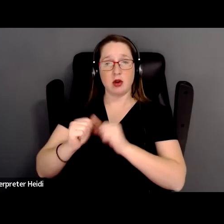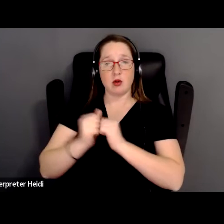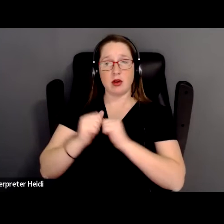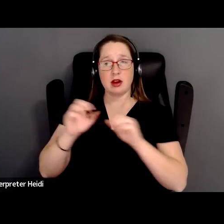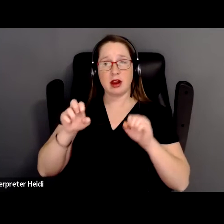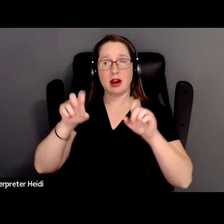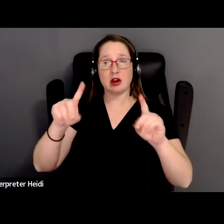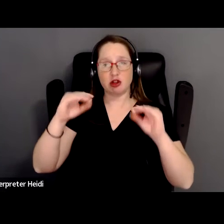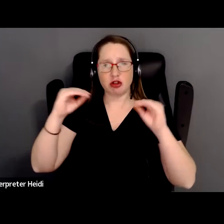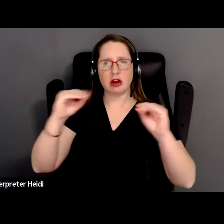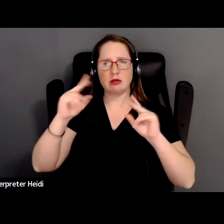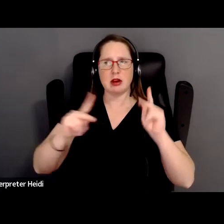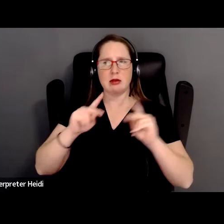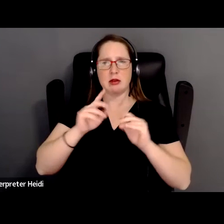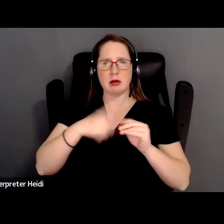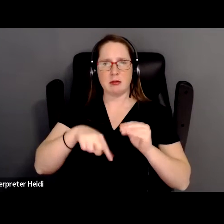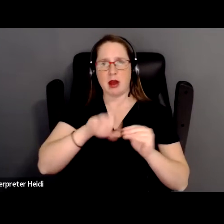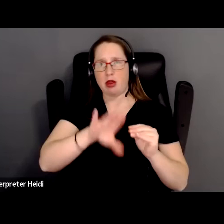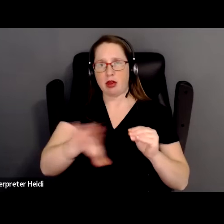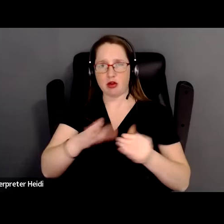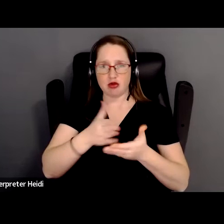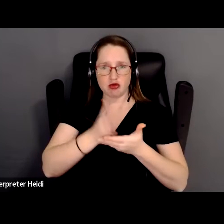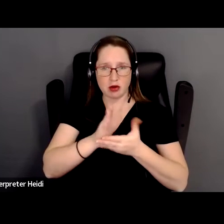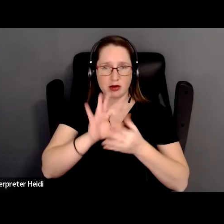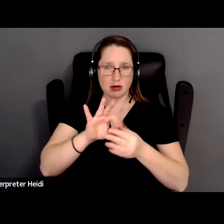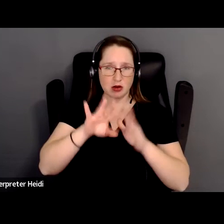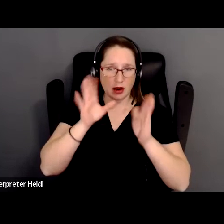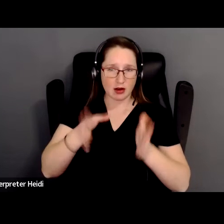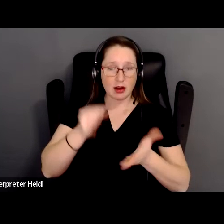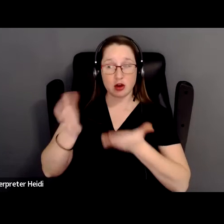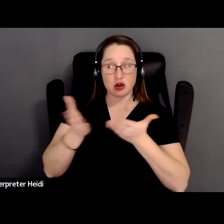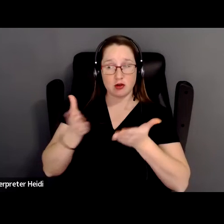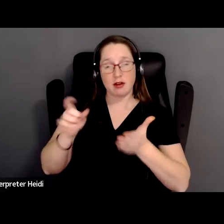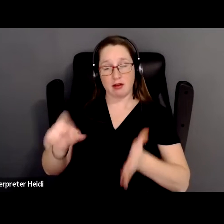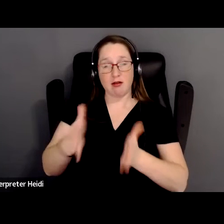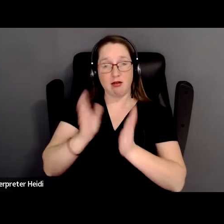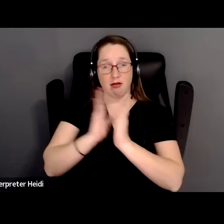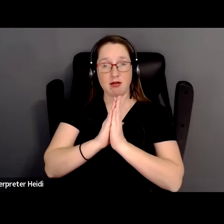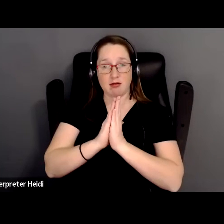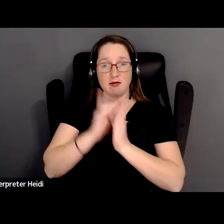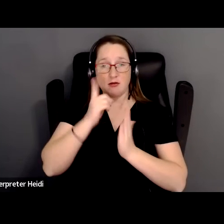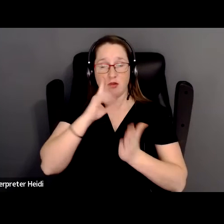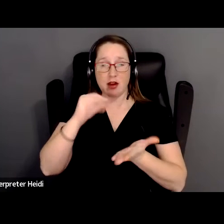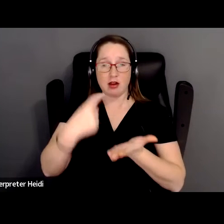people about what their rights are in housing and services that they can ask for and talk about with